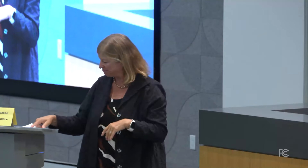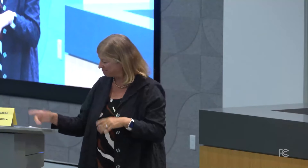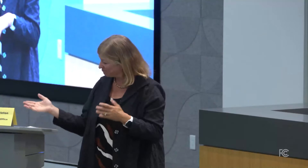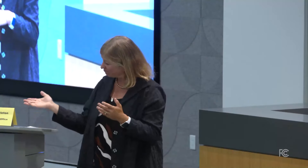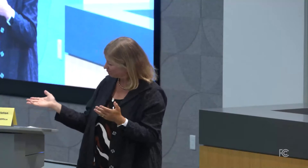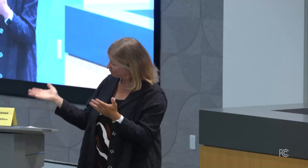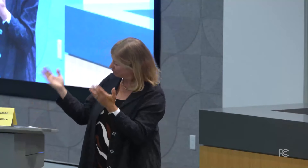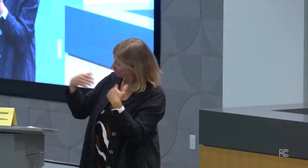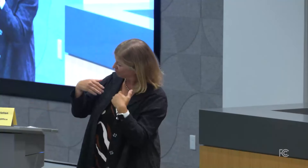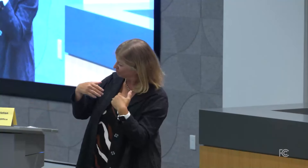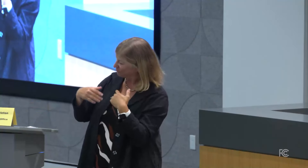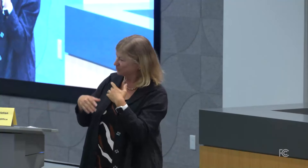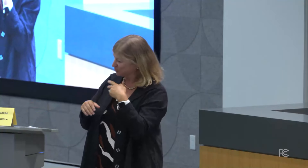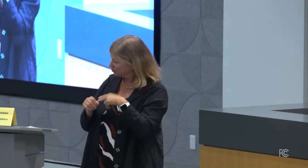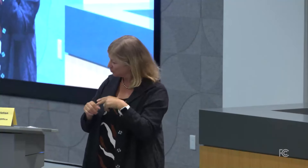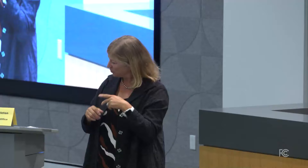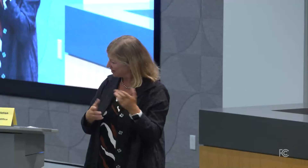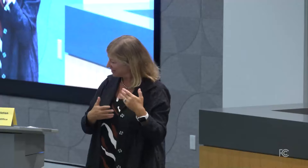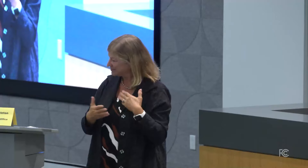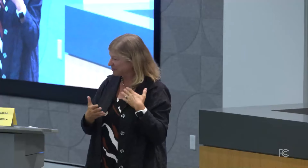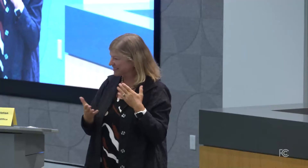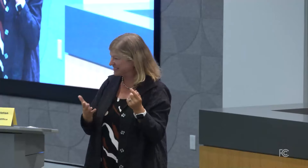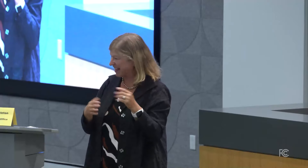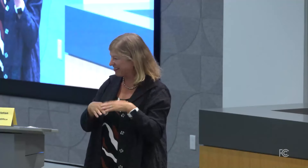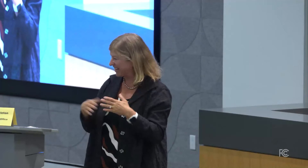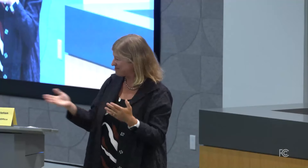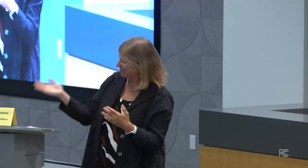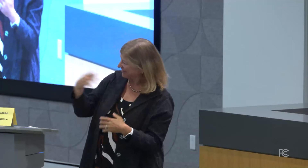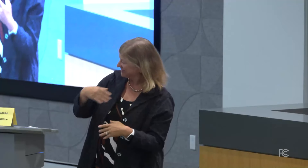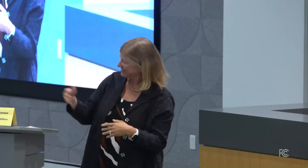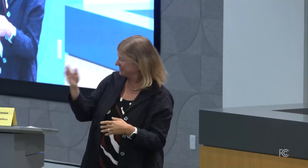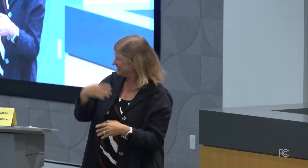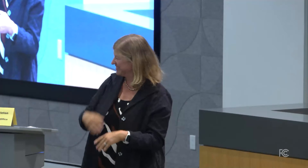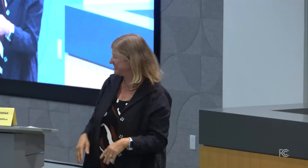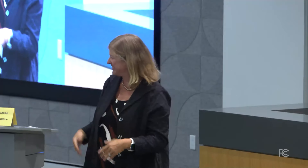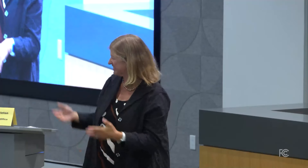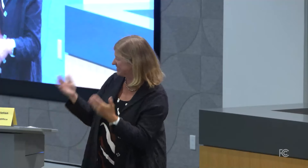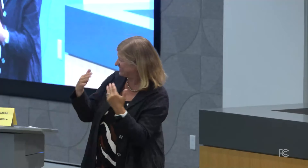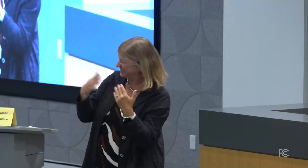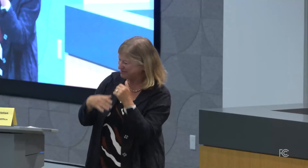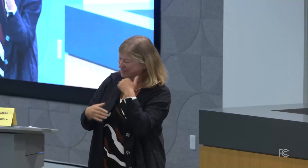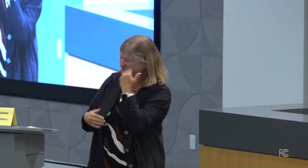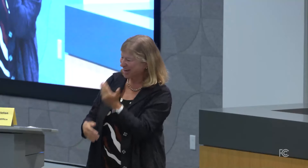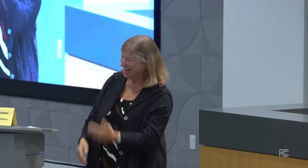YOU TO IVY BONHEYO AS WELL AS ROBERT MCCONNELL.